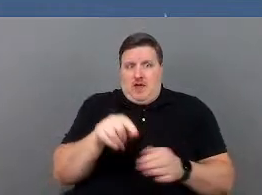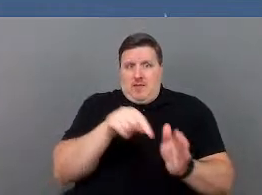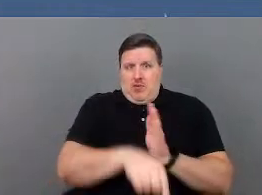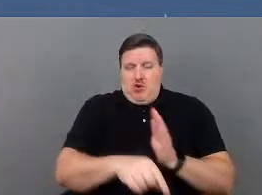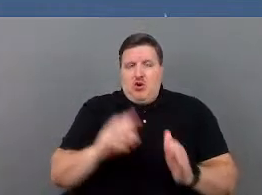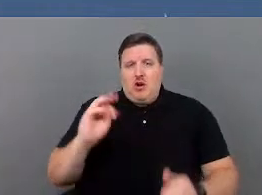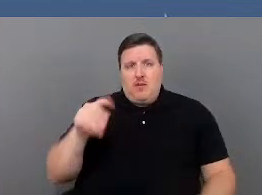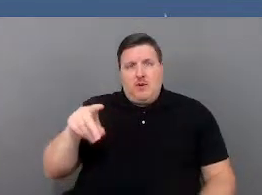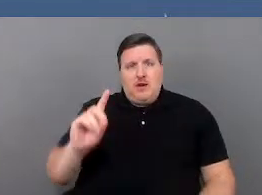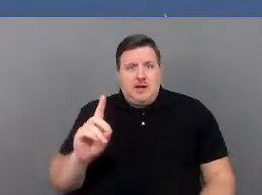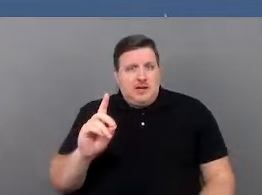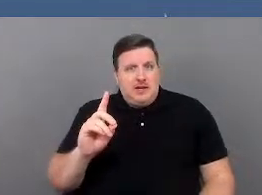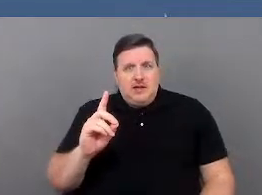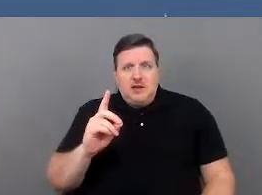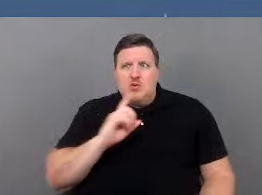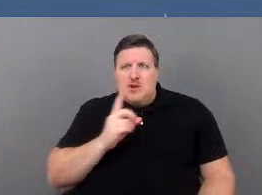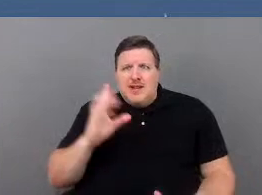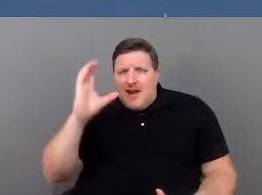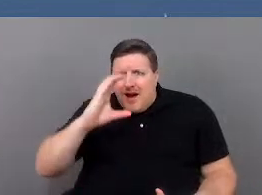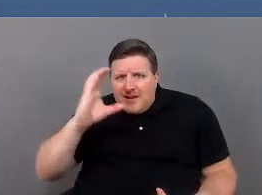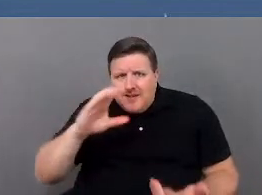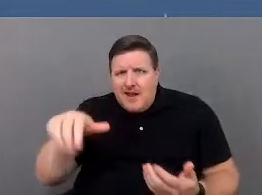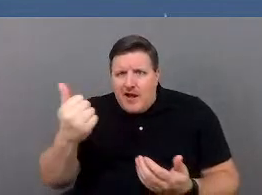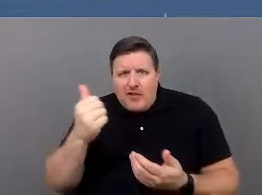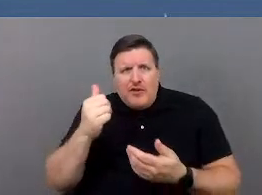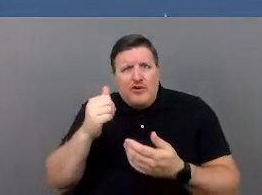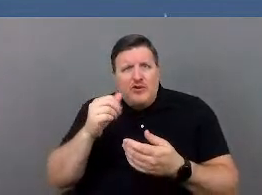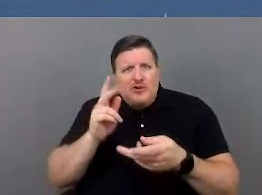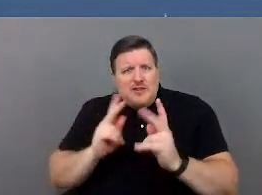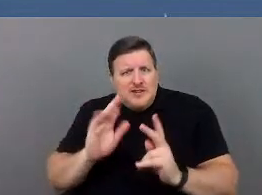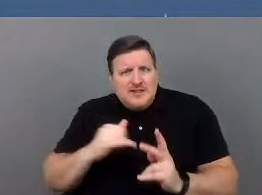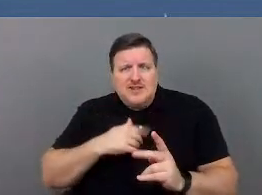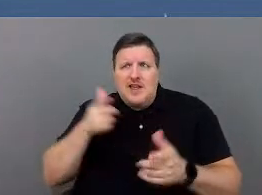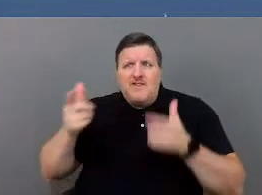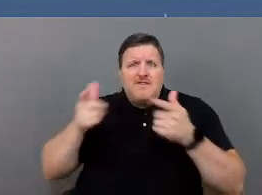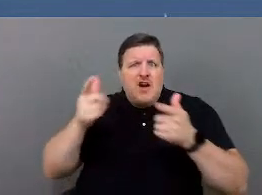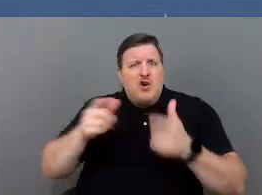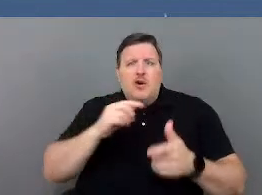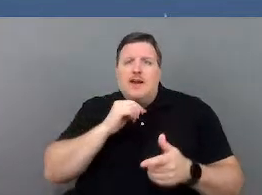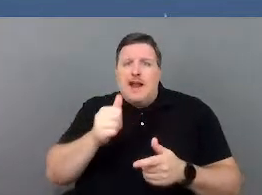WENT ROGUE, INDISCRIMINATELY FIRING NONLETHAL ROUNDS AND TEAR GAS AT PROTESTERS.